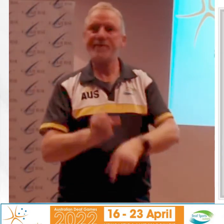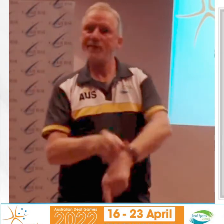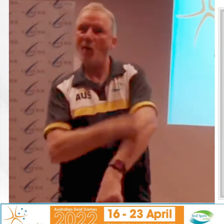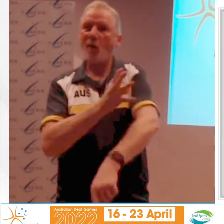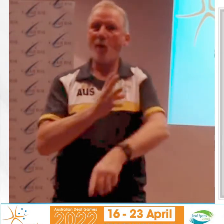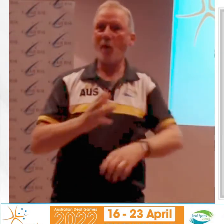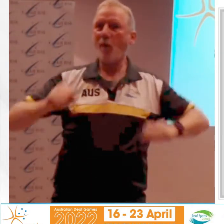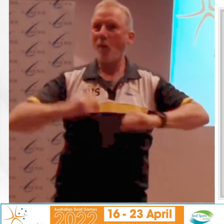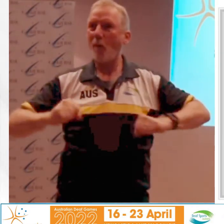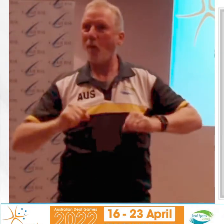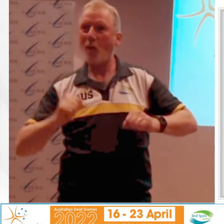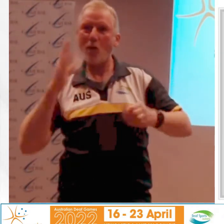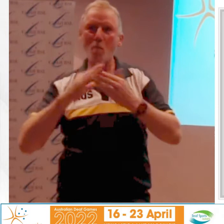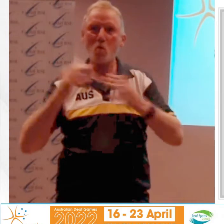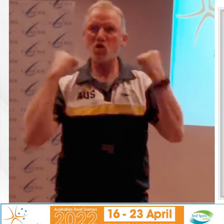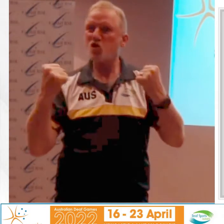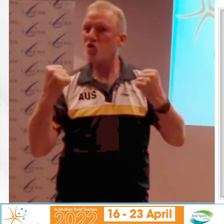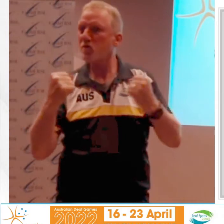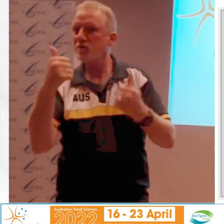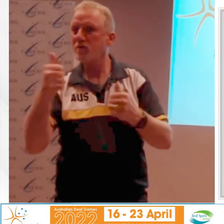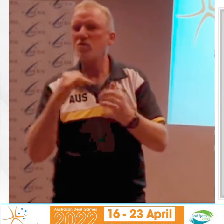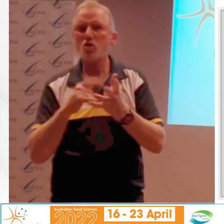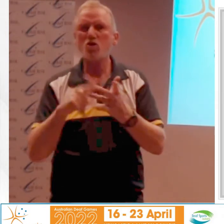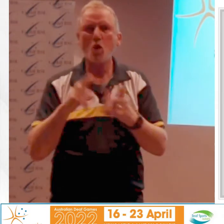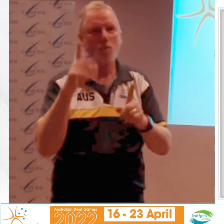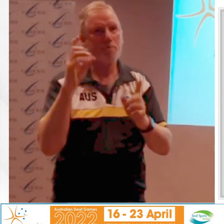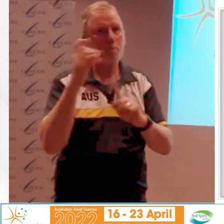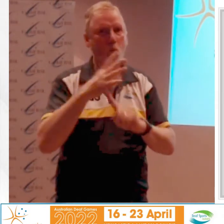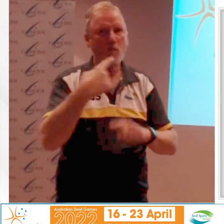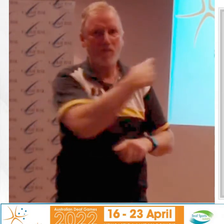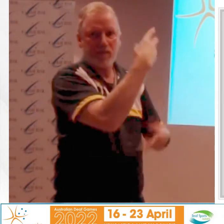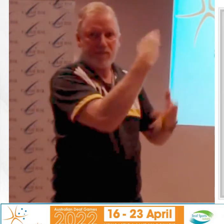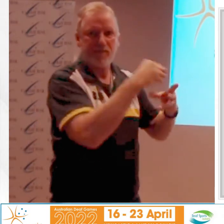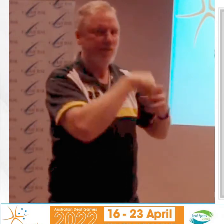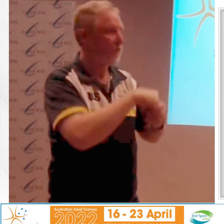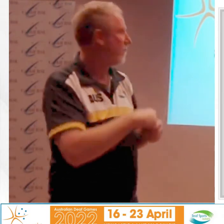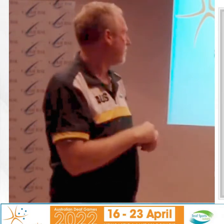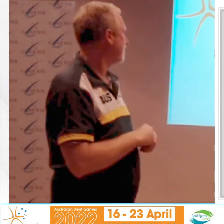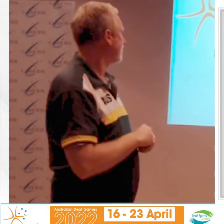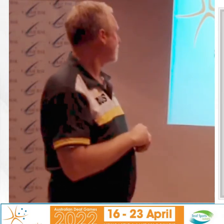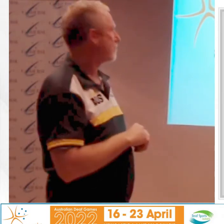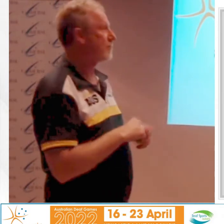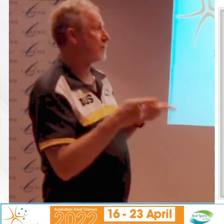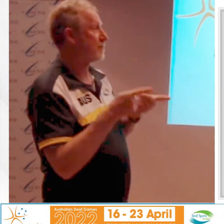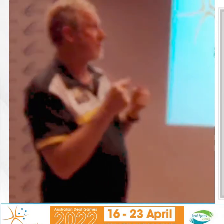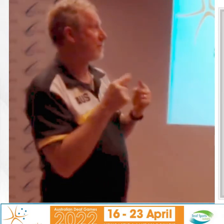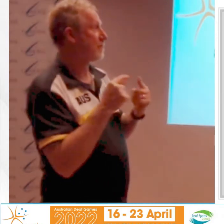and go home happy with our pockets filled and to have a really good games